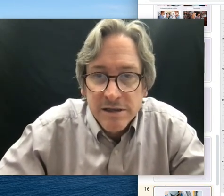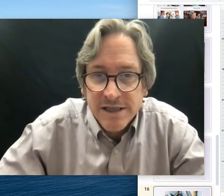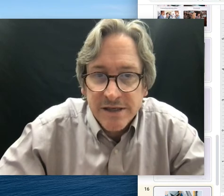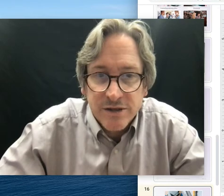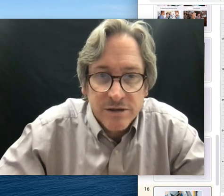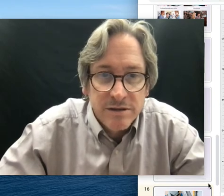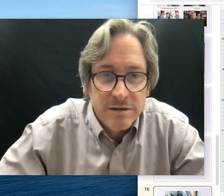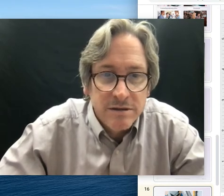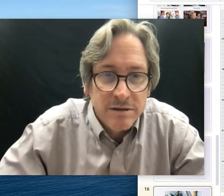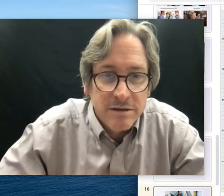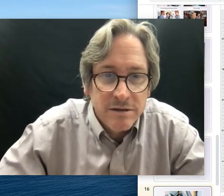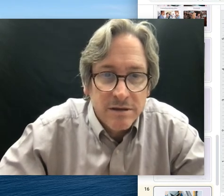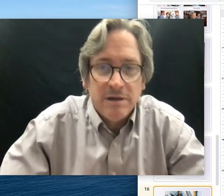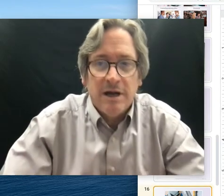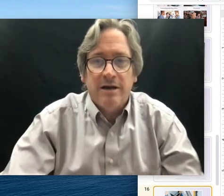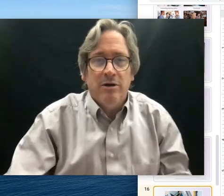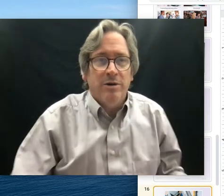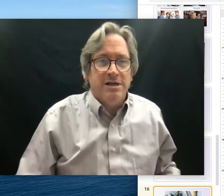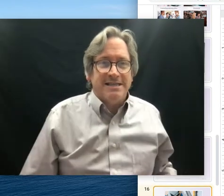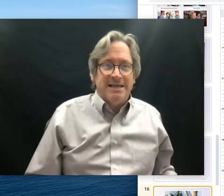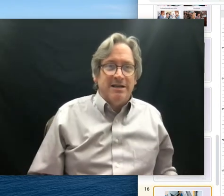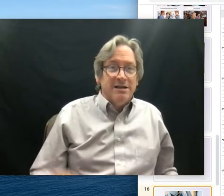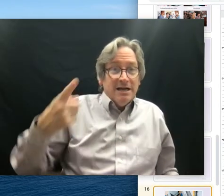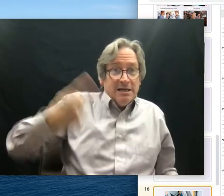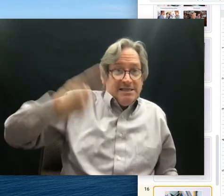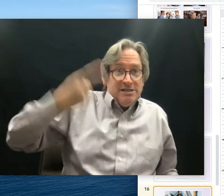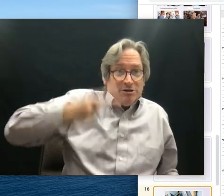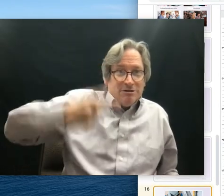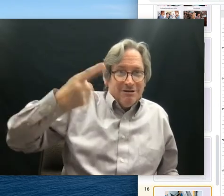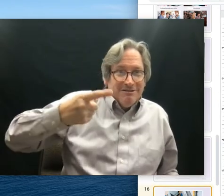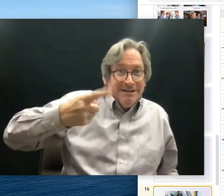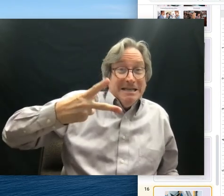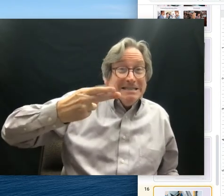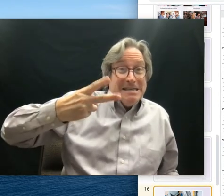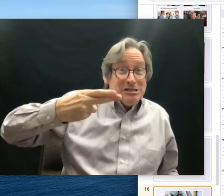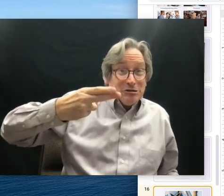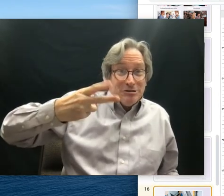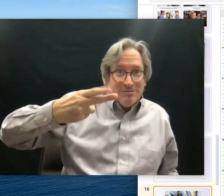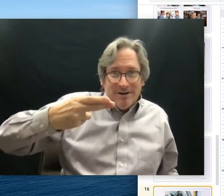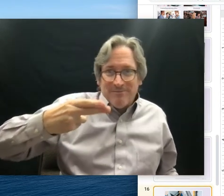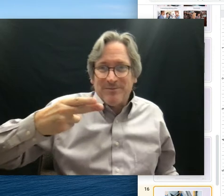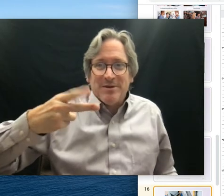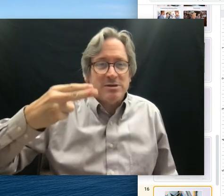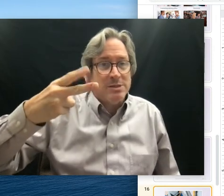scissors no one does it see a scissor scissors right so